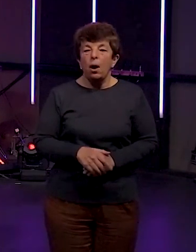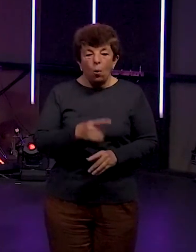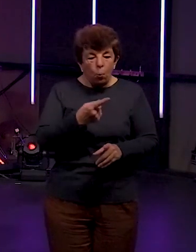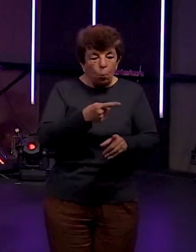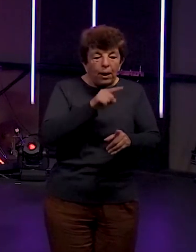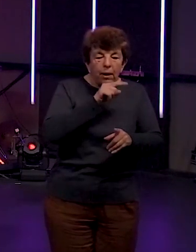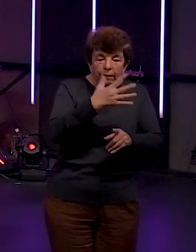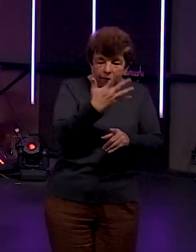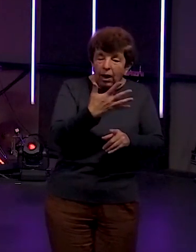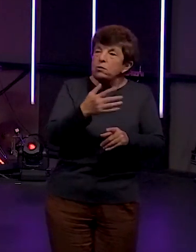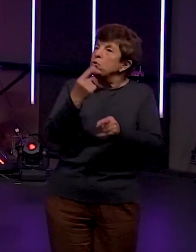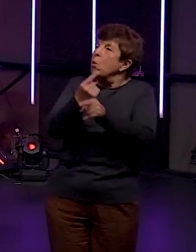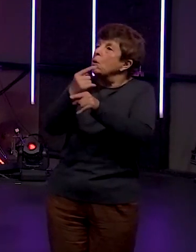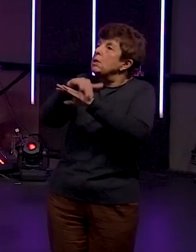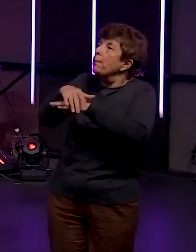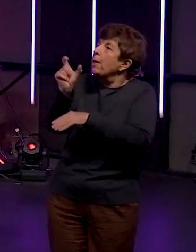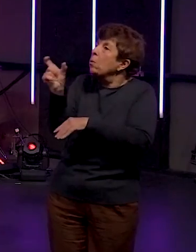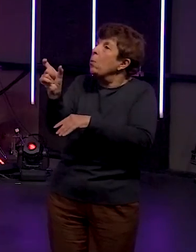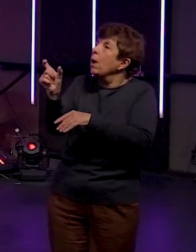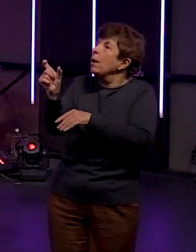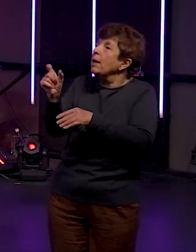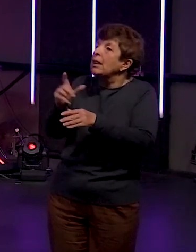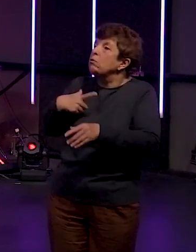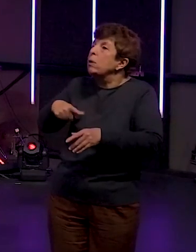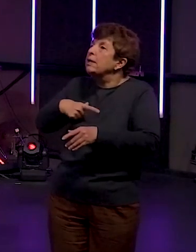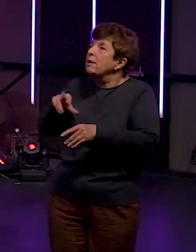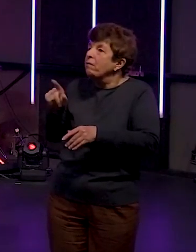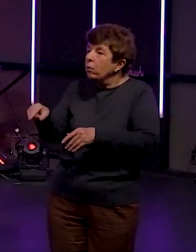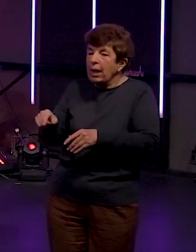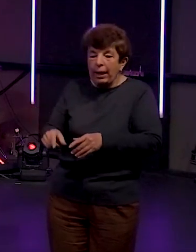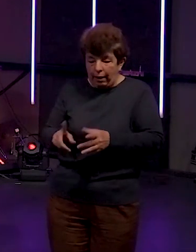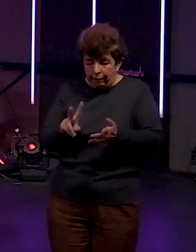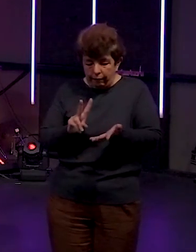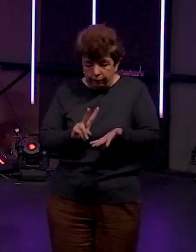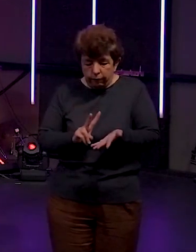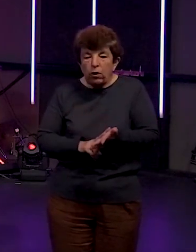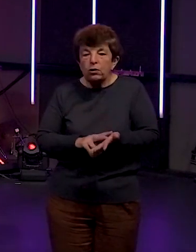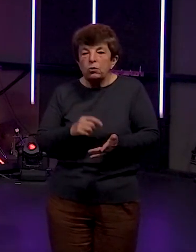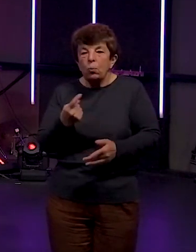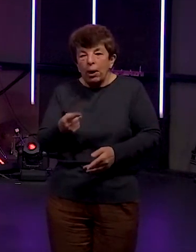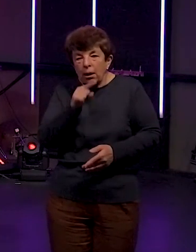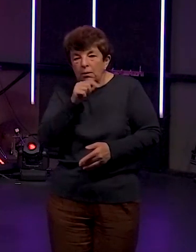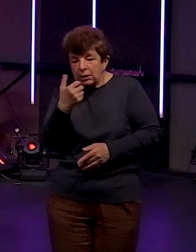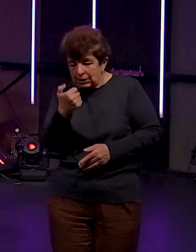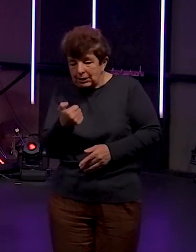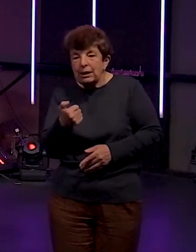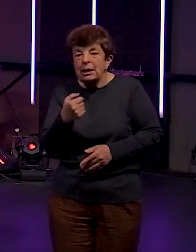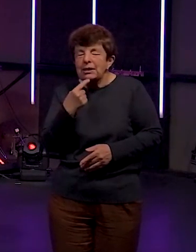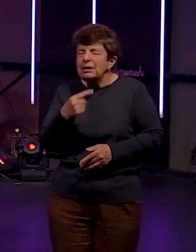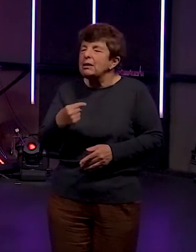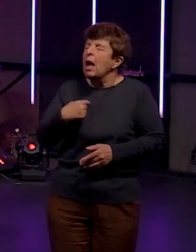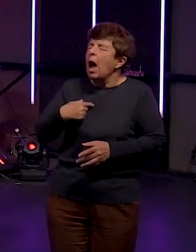informing us about the word - the purpose of it. Verse 106 says "I have taken an